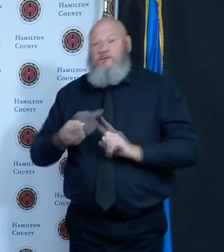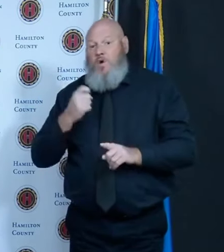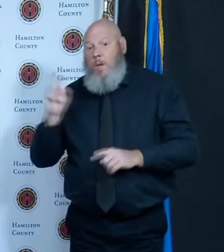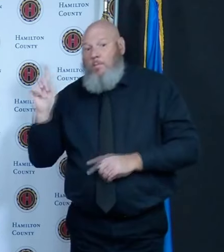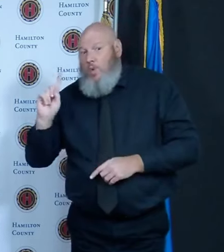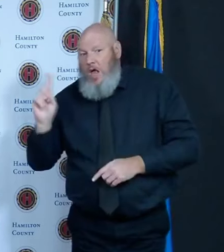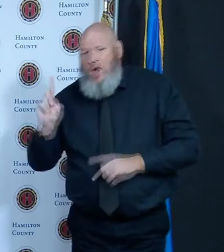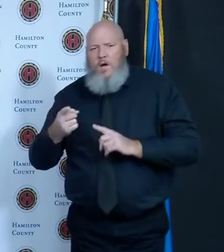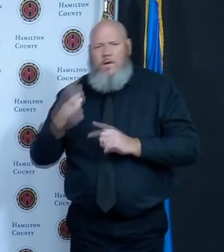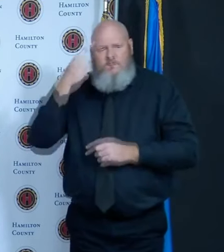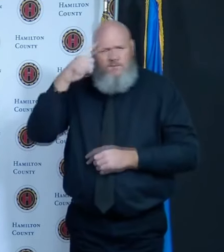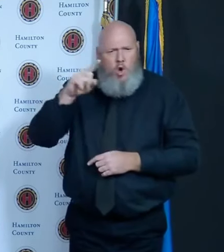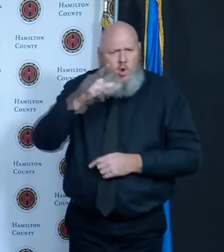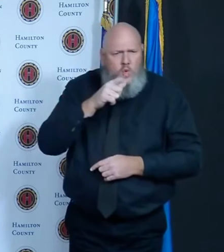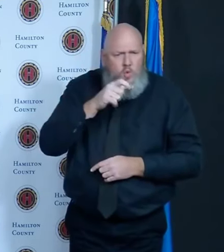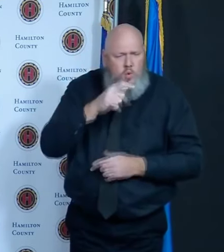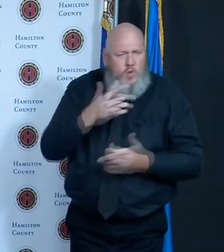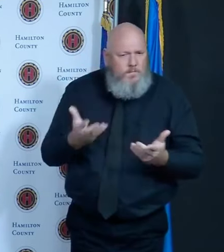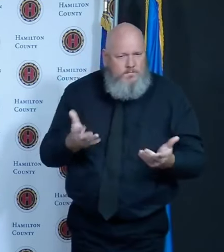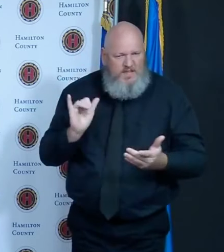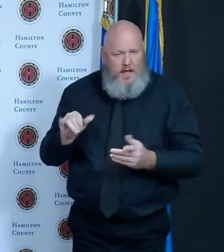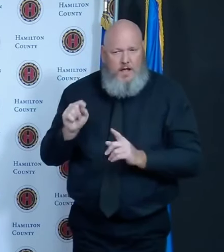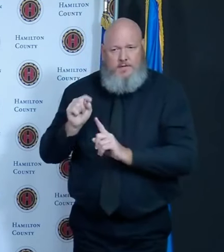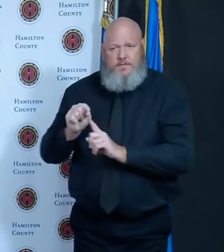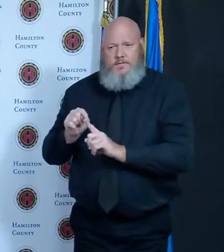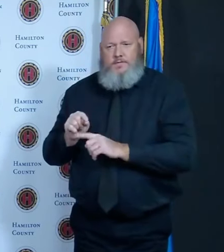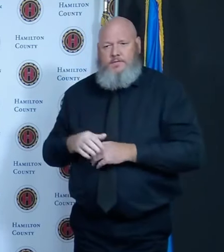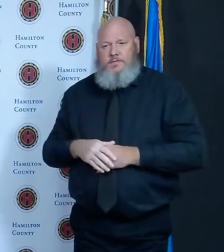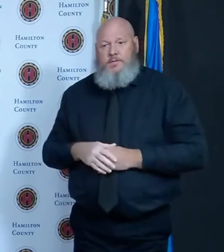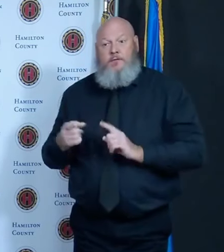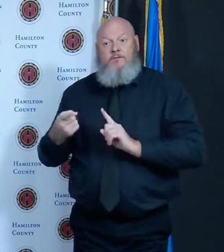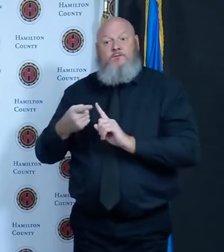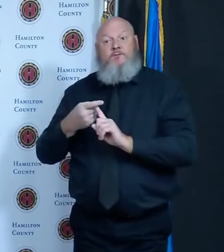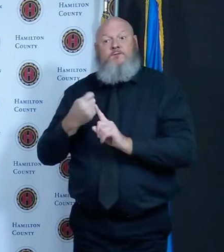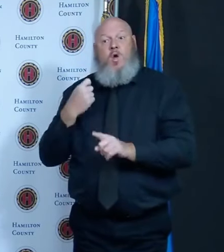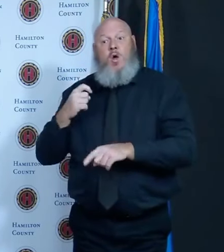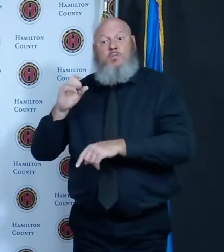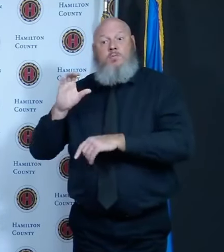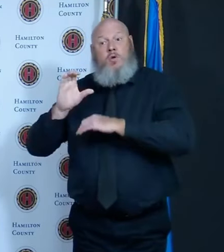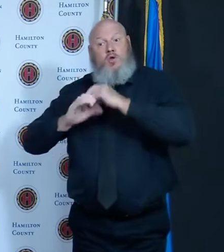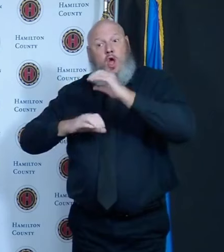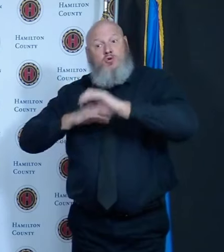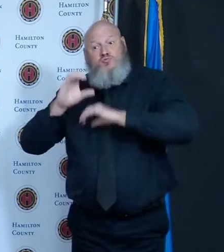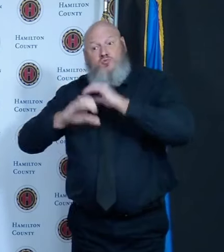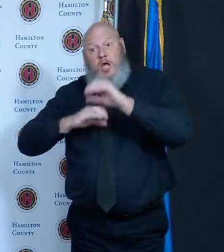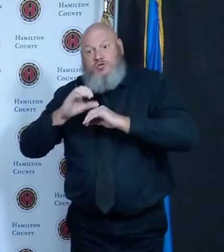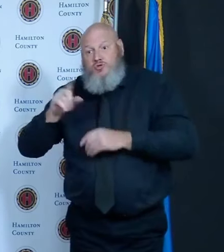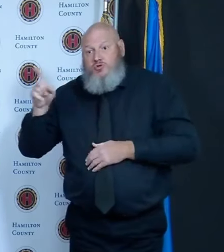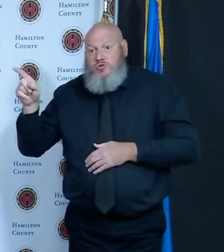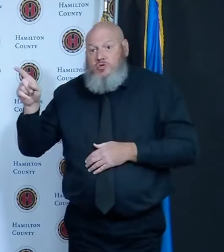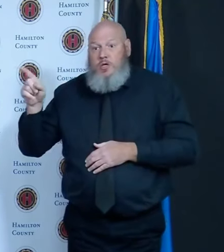that do construction Habitat for Humanity is one of the donors EMA called